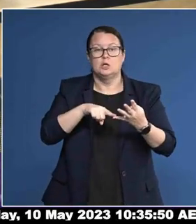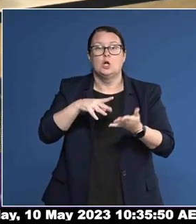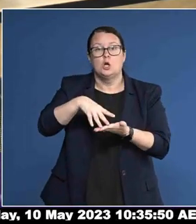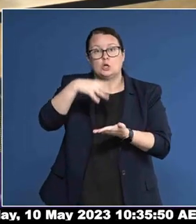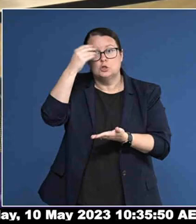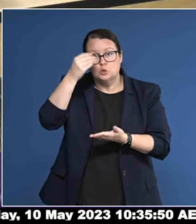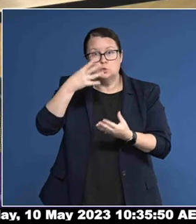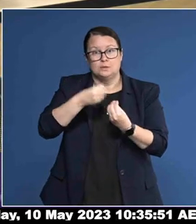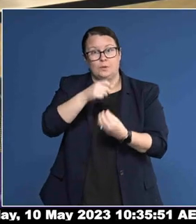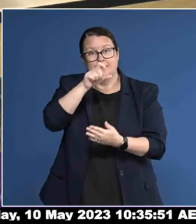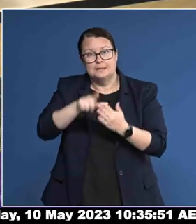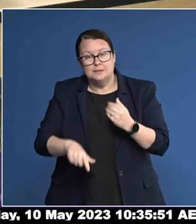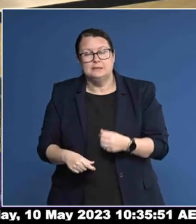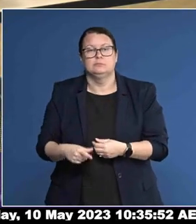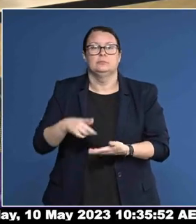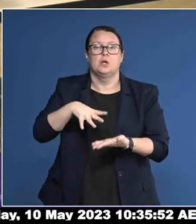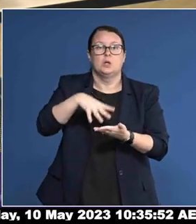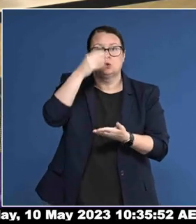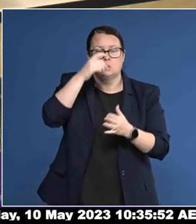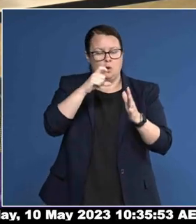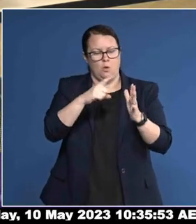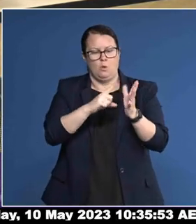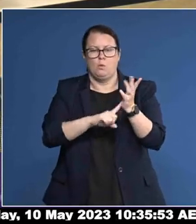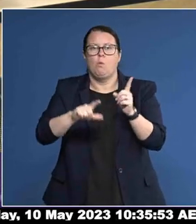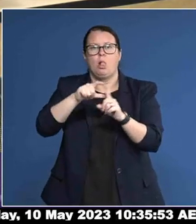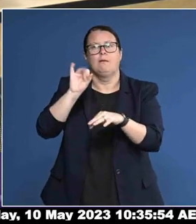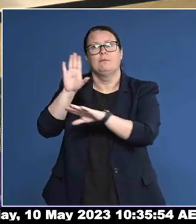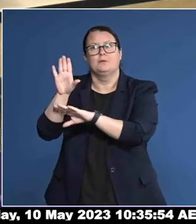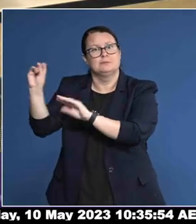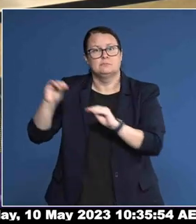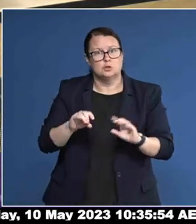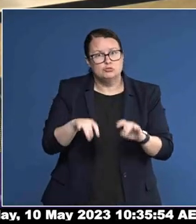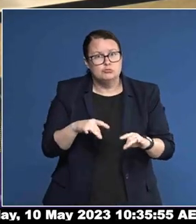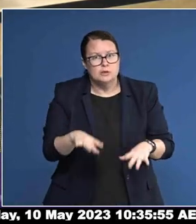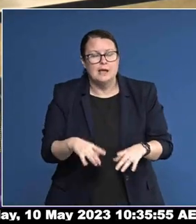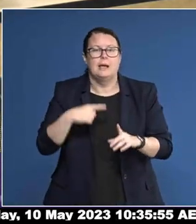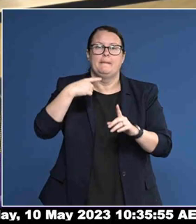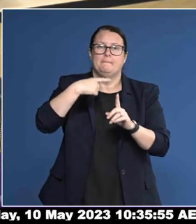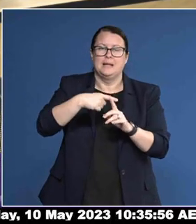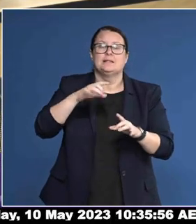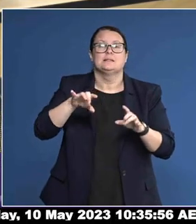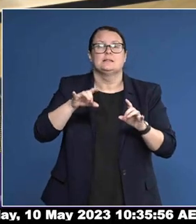linguistically diverse students and students who identify as LGBTIQ? That's correct.